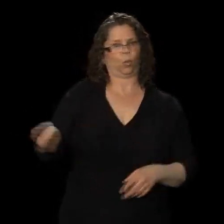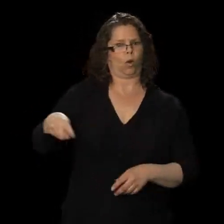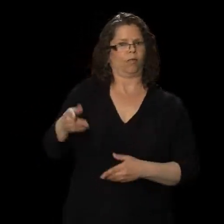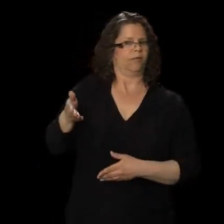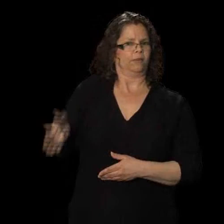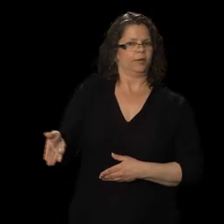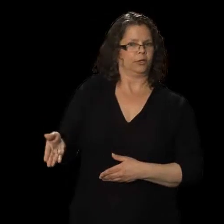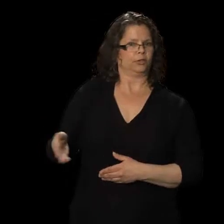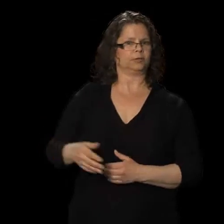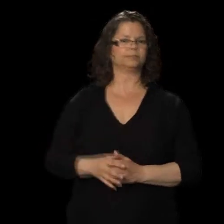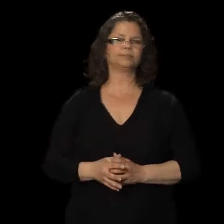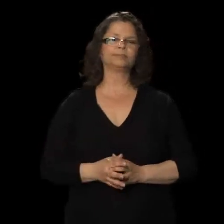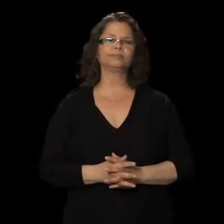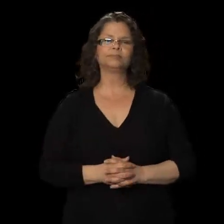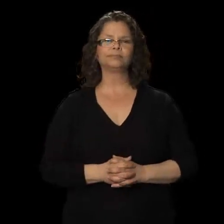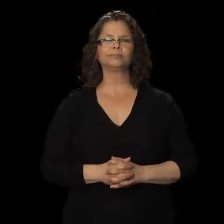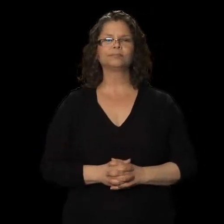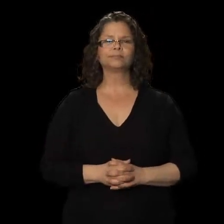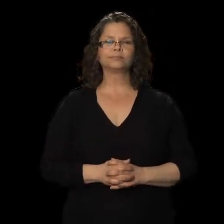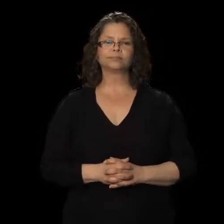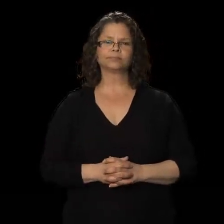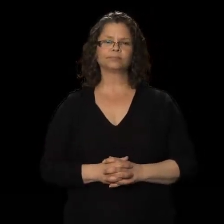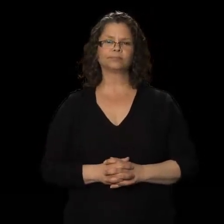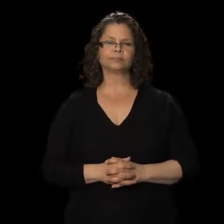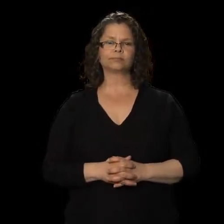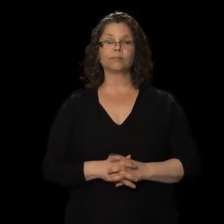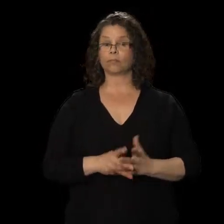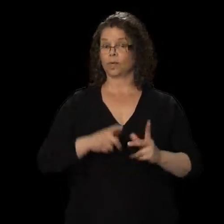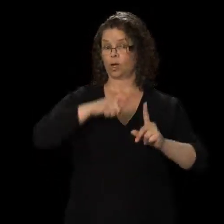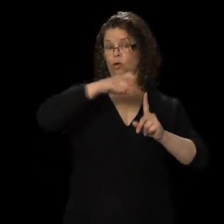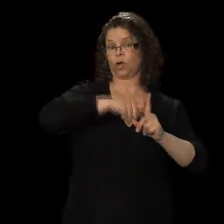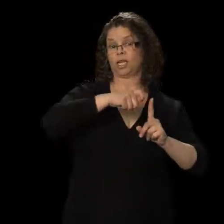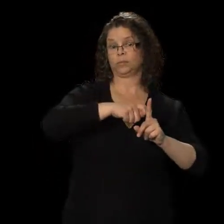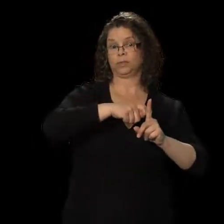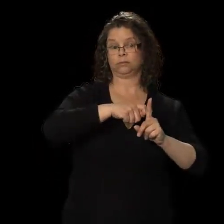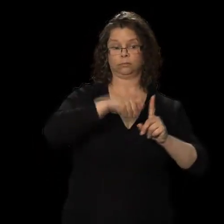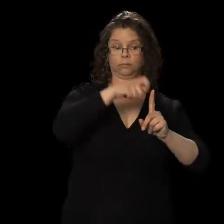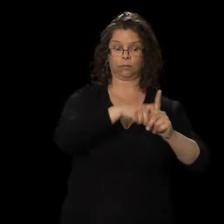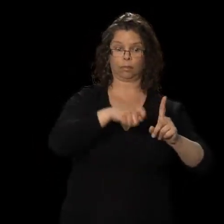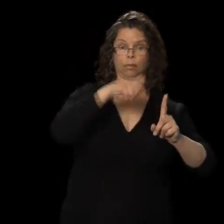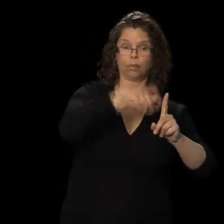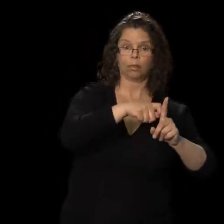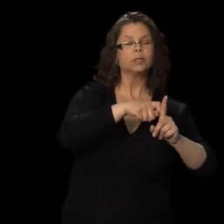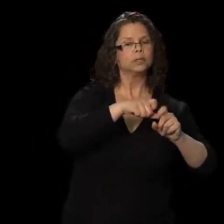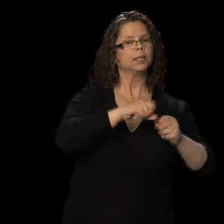Harassment can lead to violence